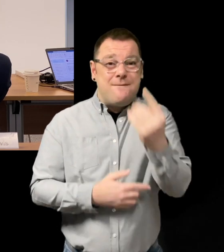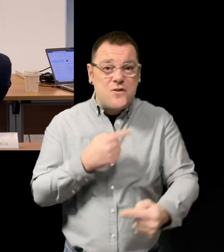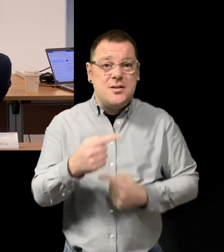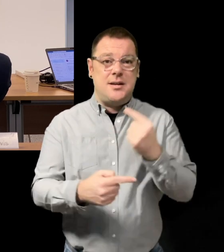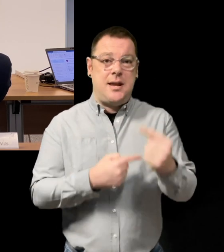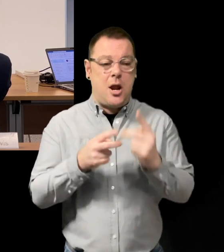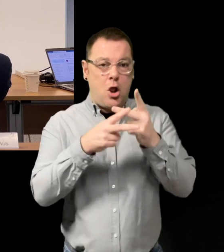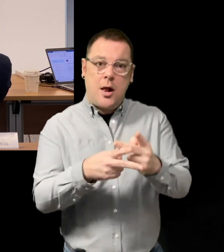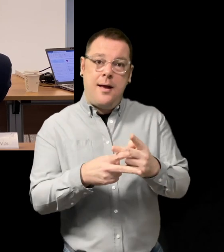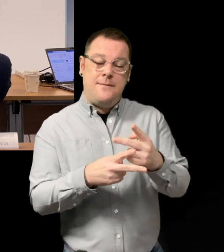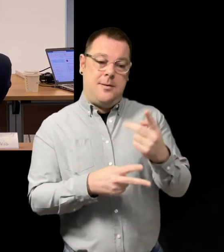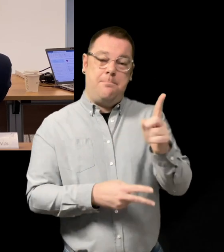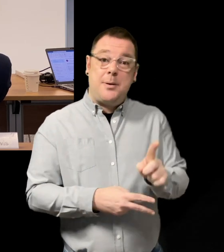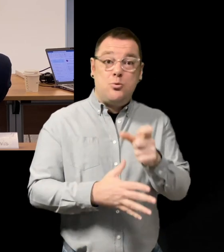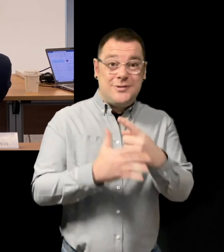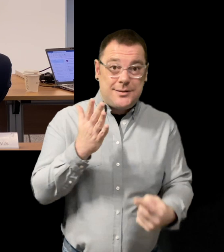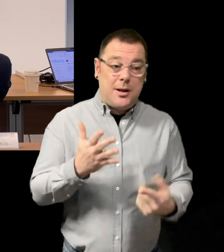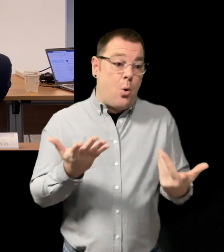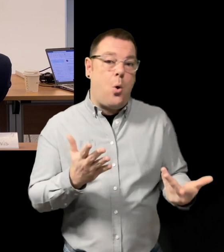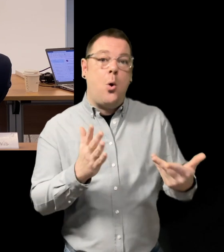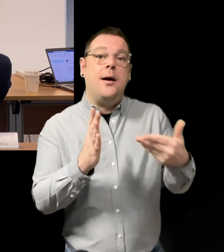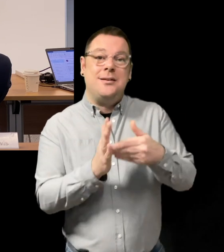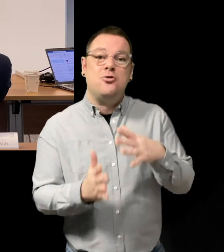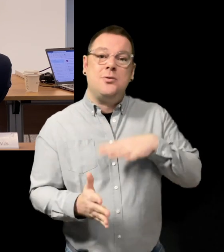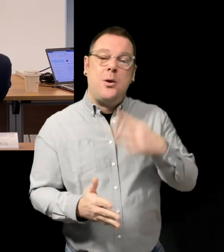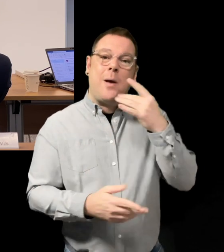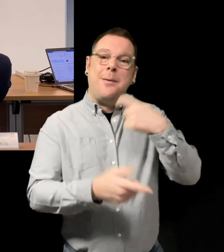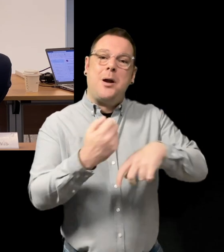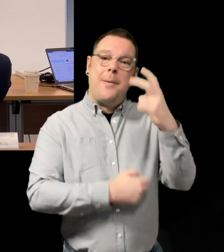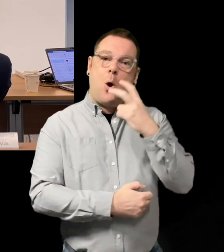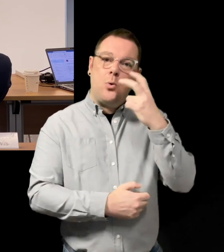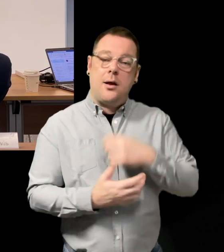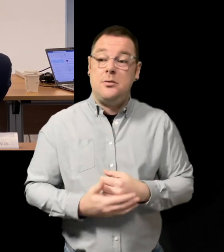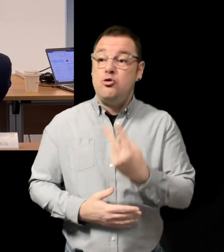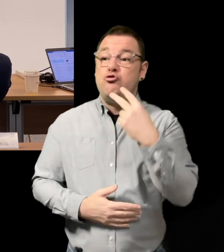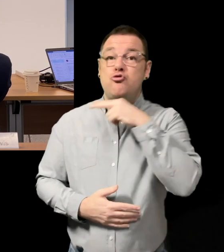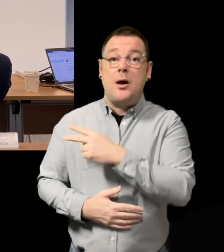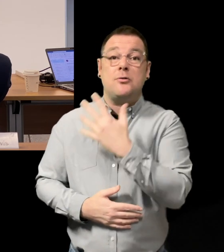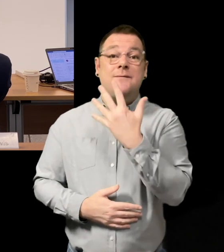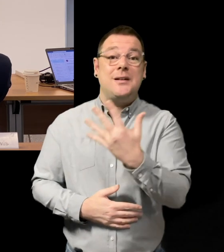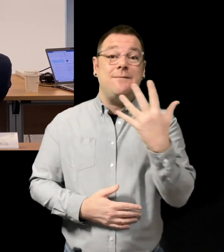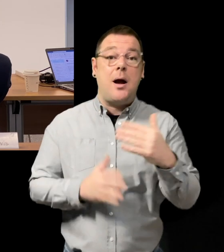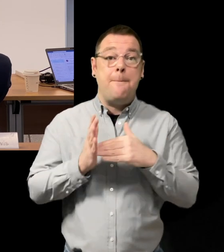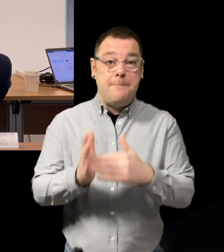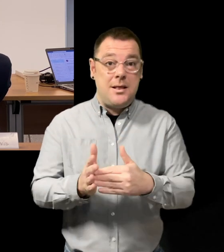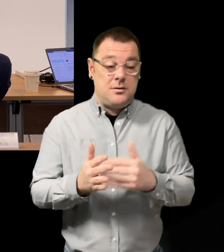Looking after people with disabilities or extra needs as they get older. 255 million